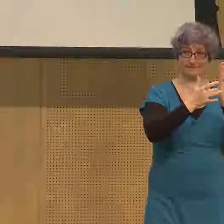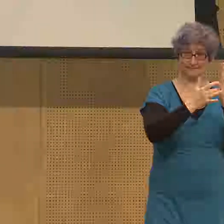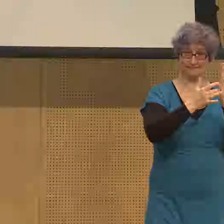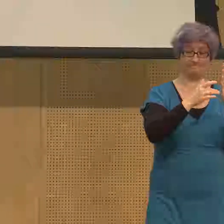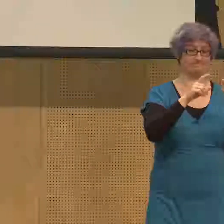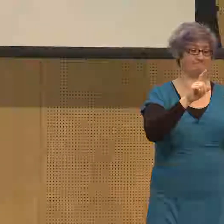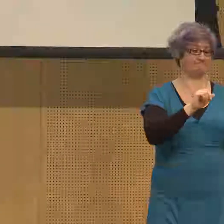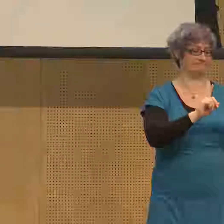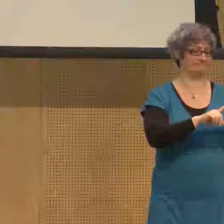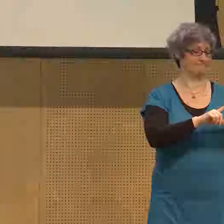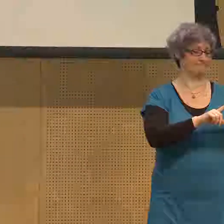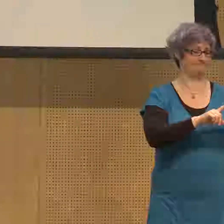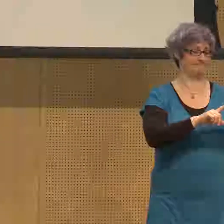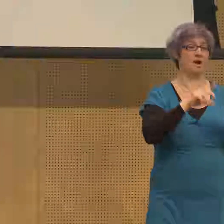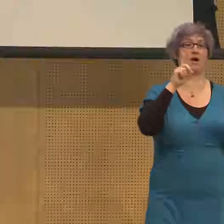Georgia Tech...